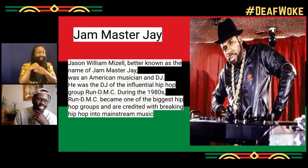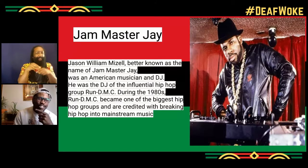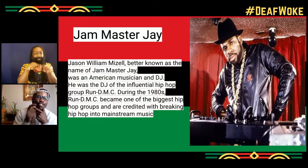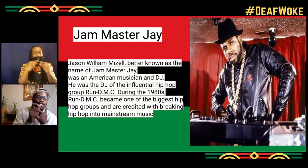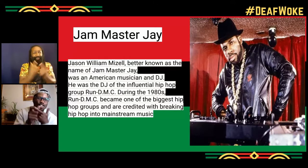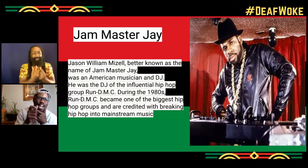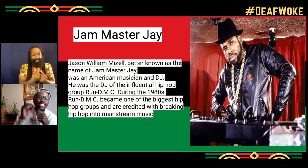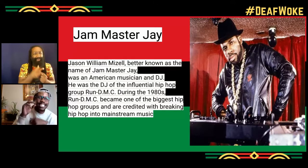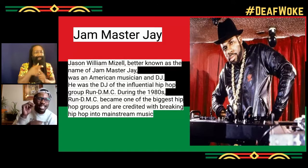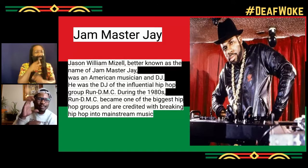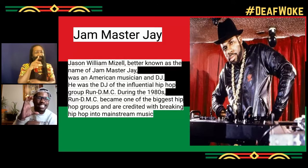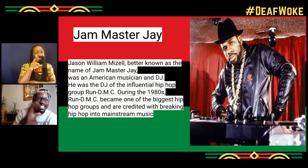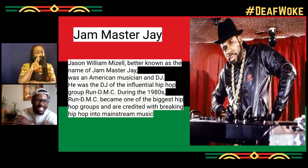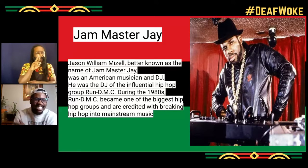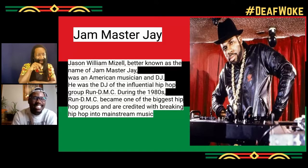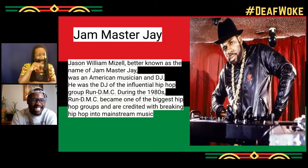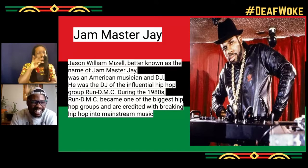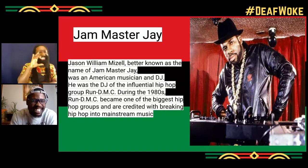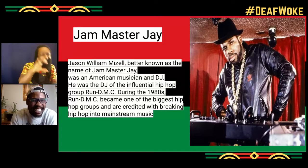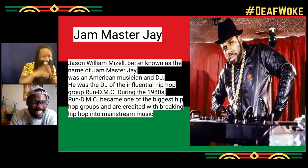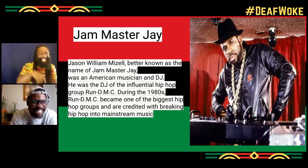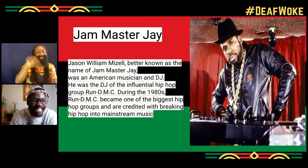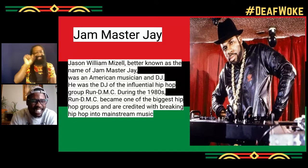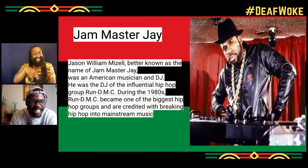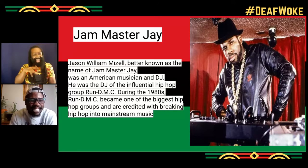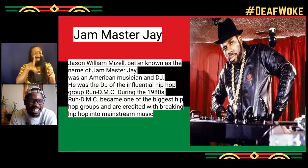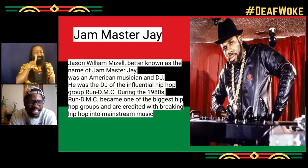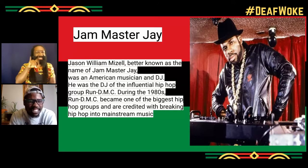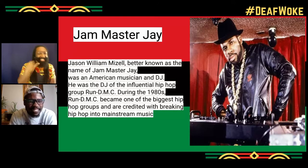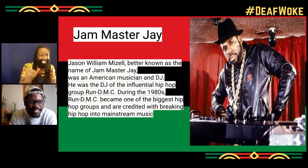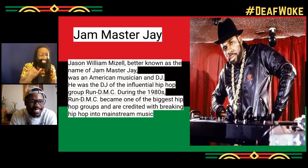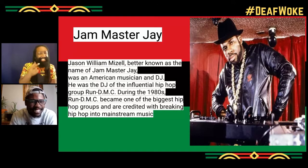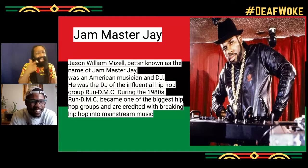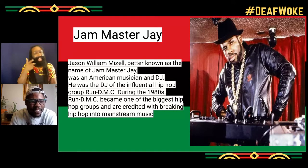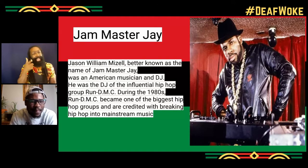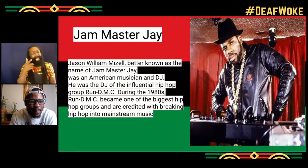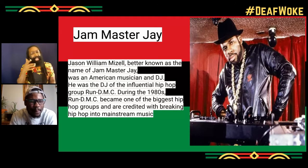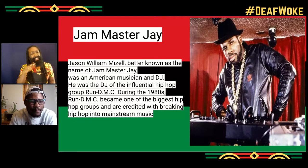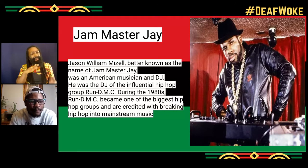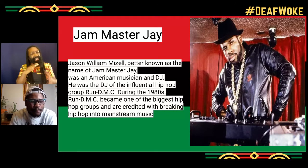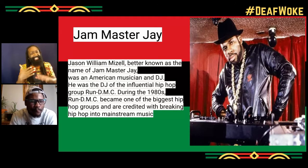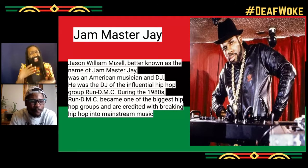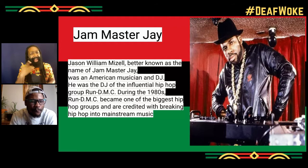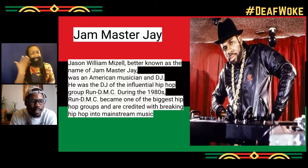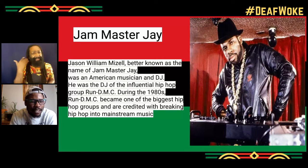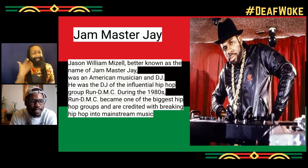Yes, Jam Master Jay. Yeah, run DMC. He was influential and run DMC.